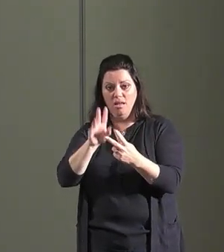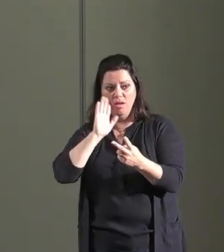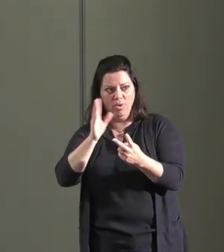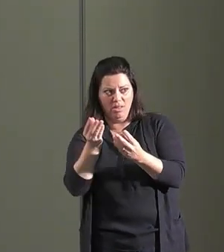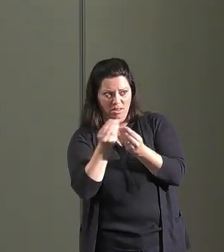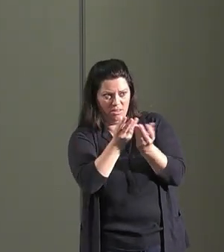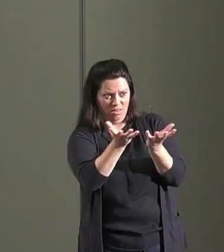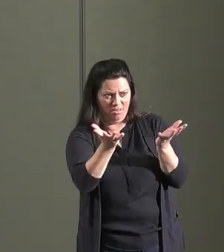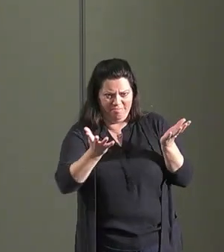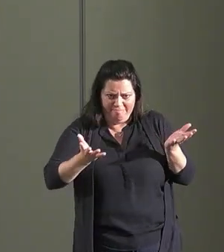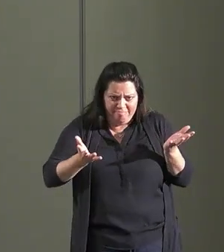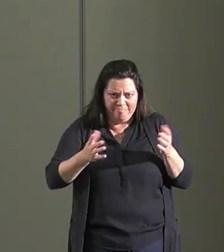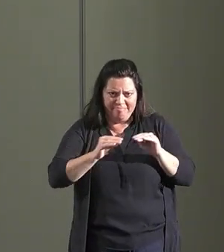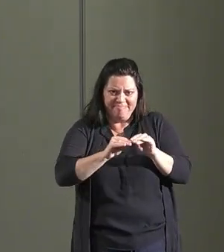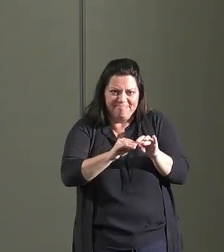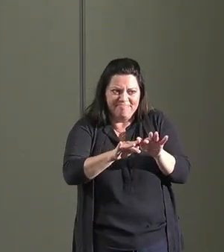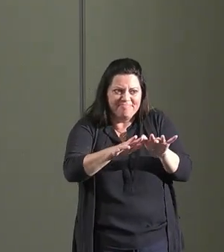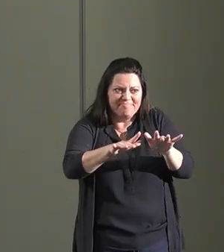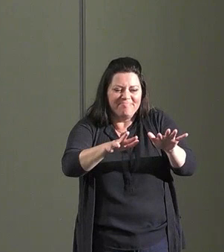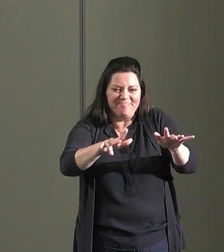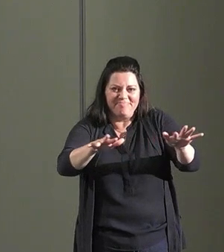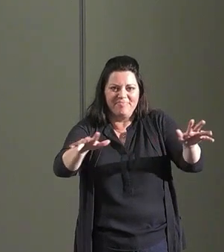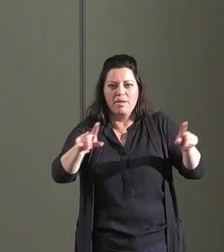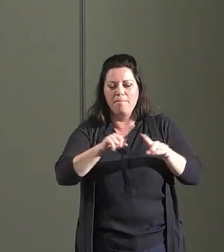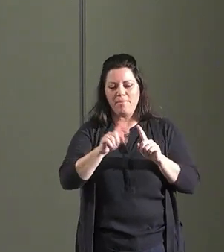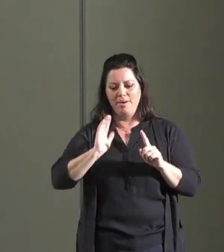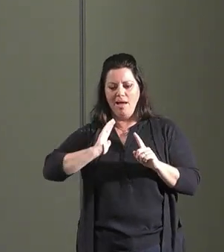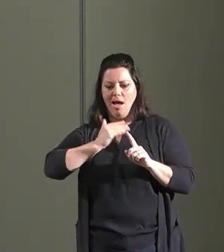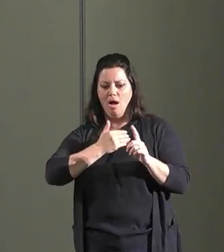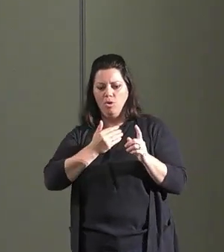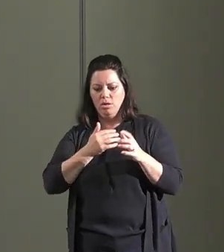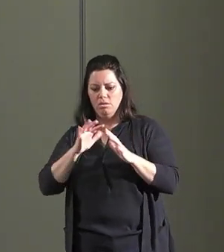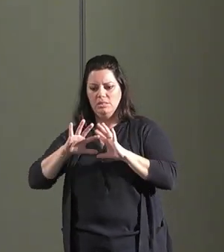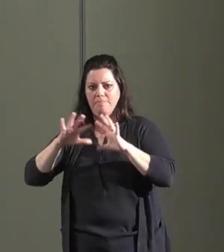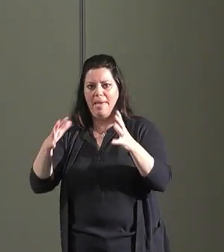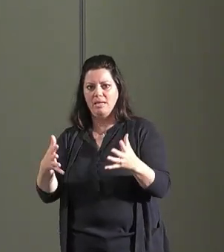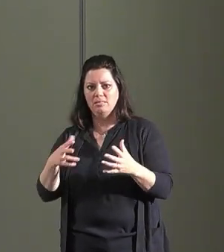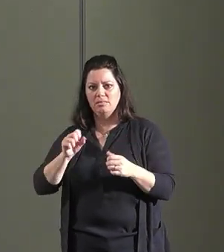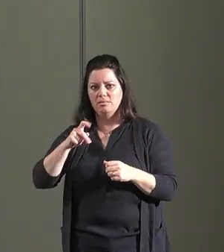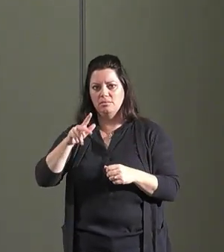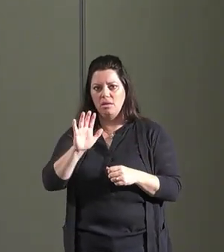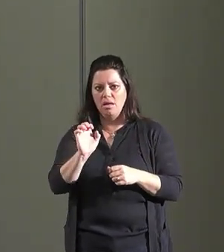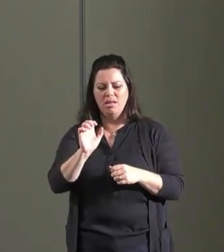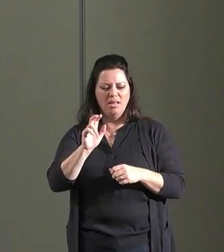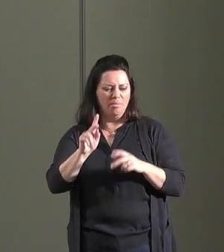spread around a little bit. I know in our space people ask, every third question I've gotten is